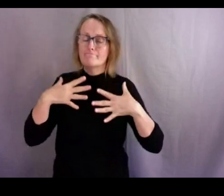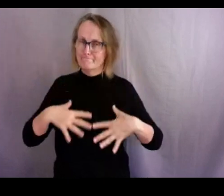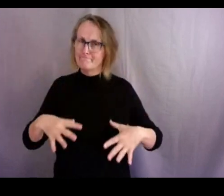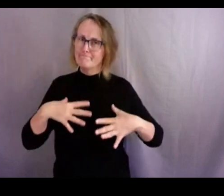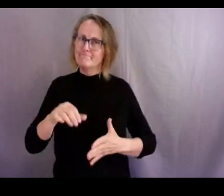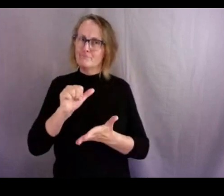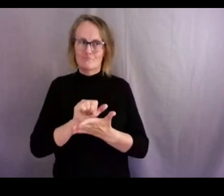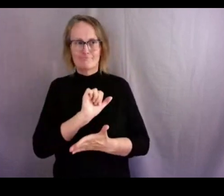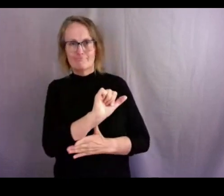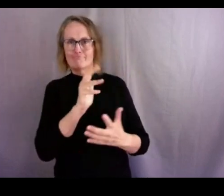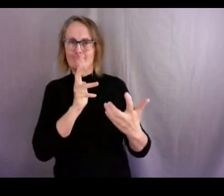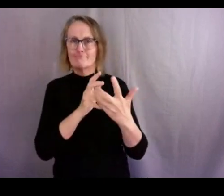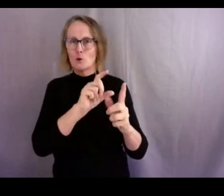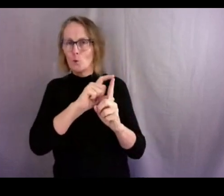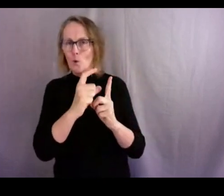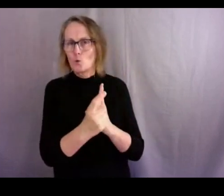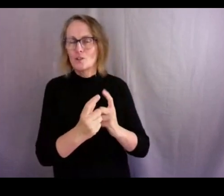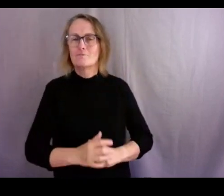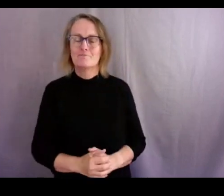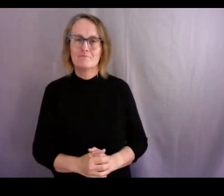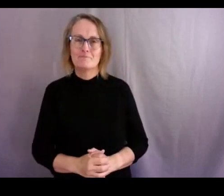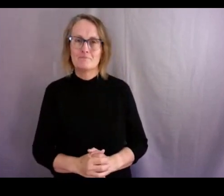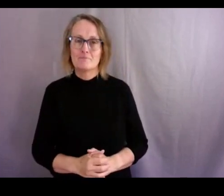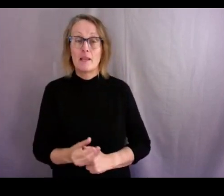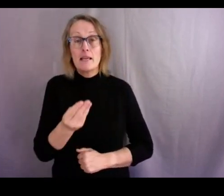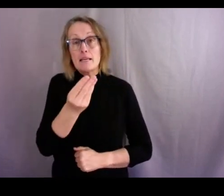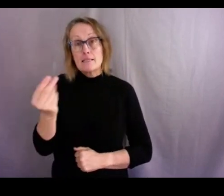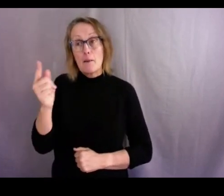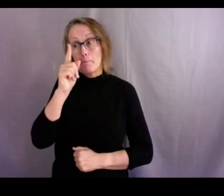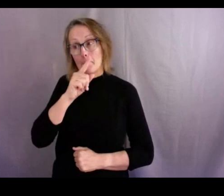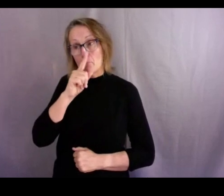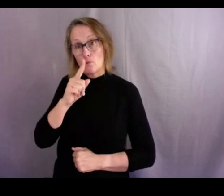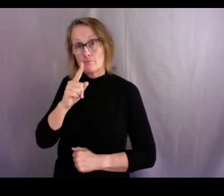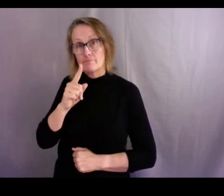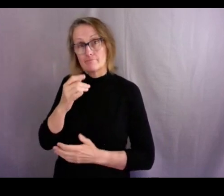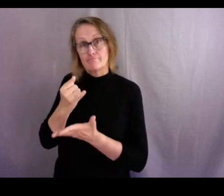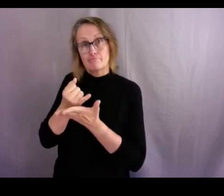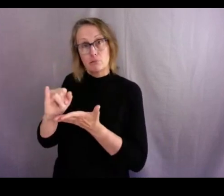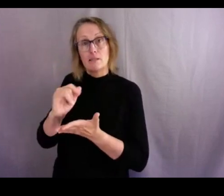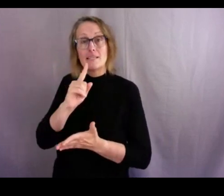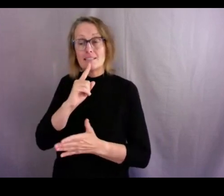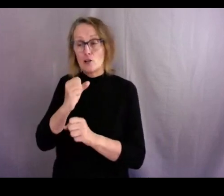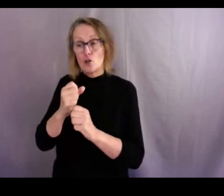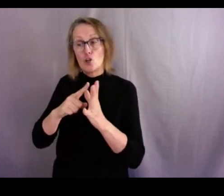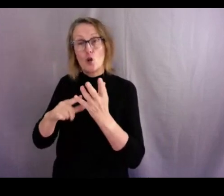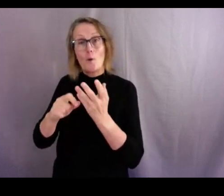Some post-colonial critics have suggested that Gauguin's women are generic figures or inventions.